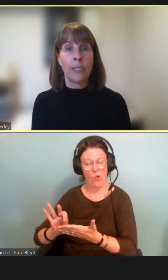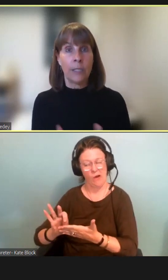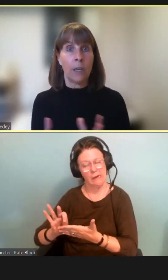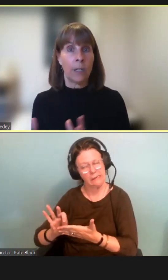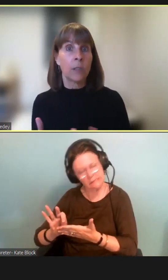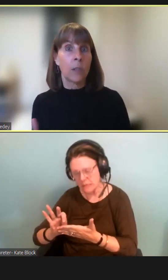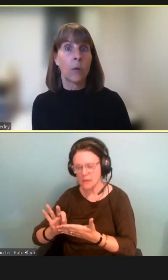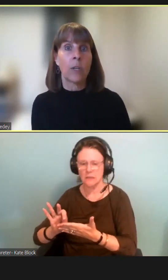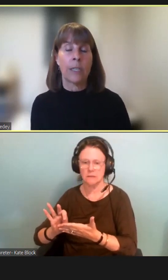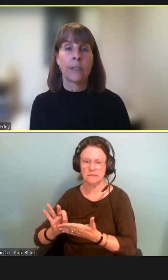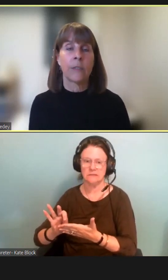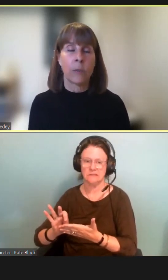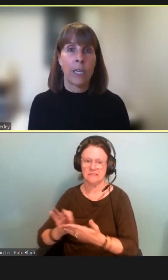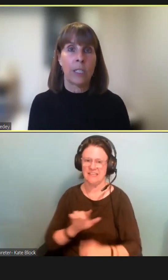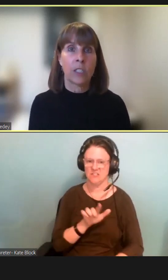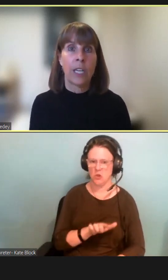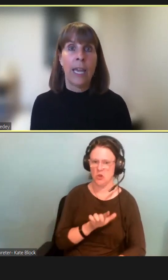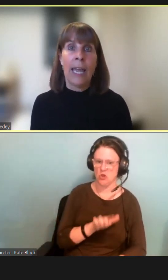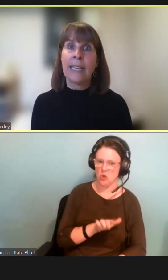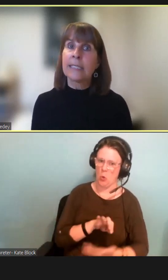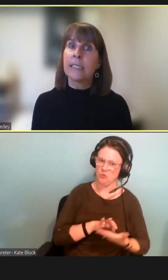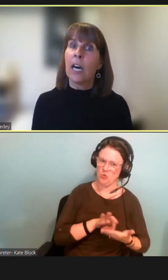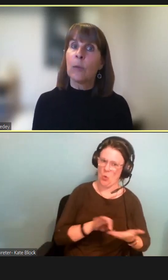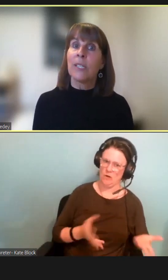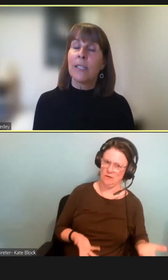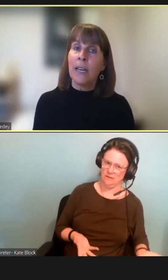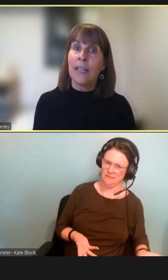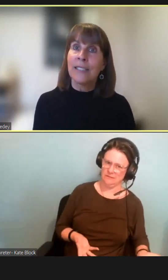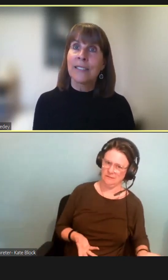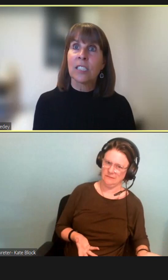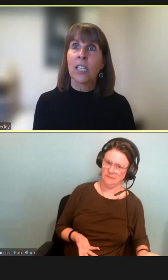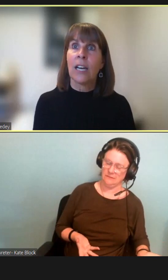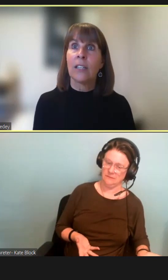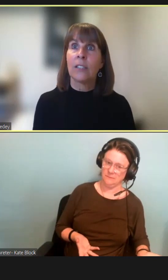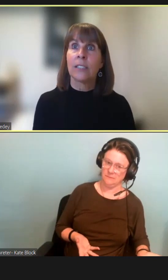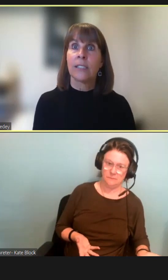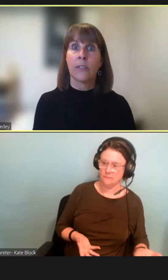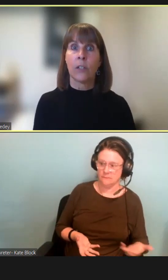on the lower end of the range and it's not because the child is deer heart of